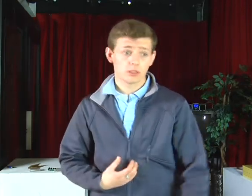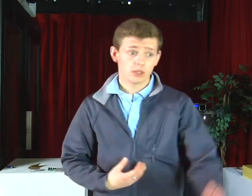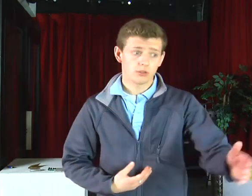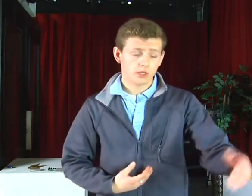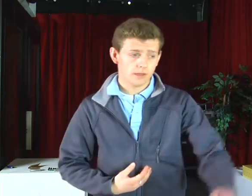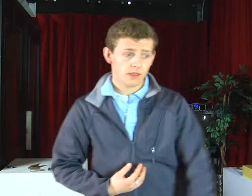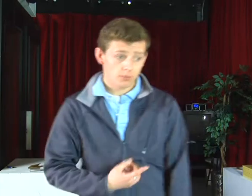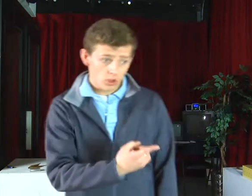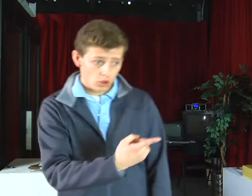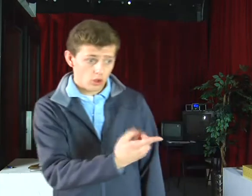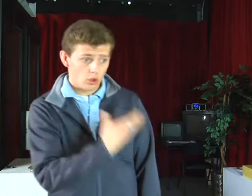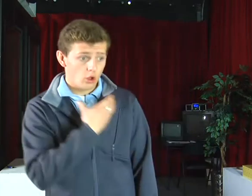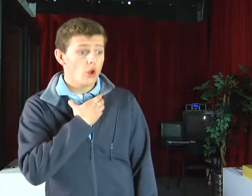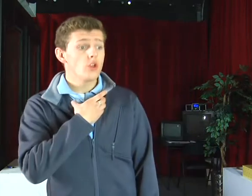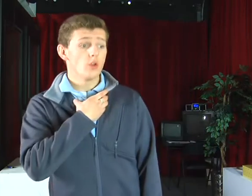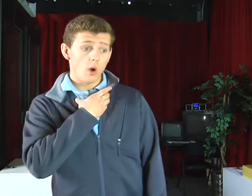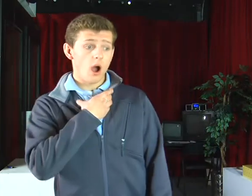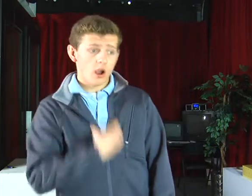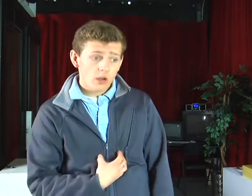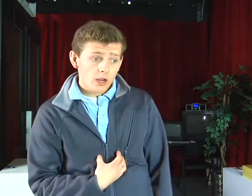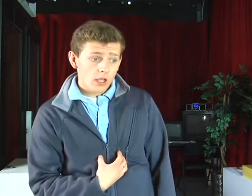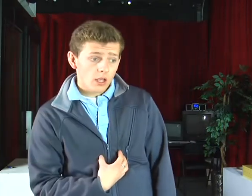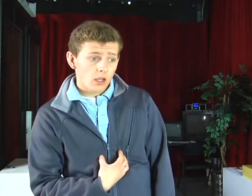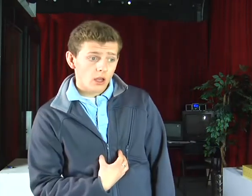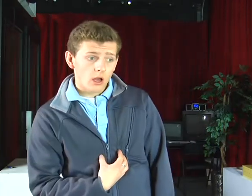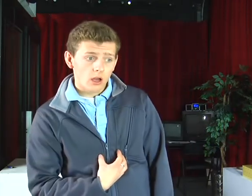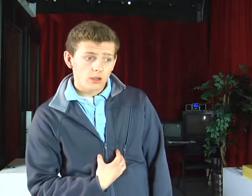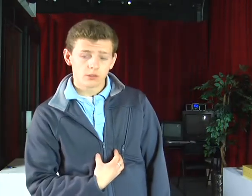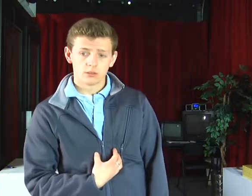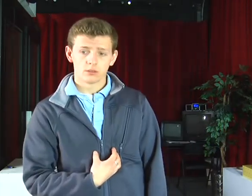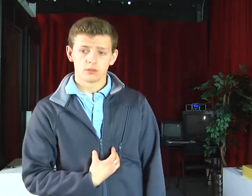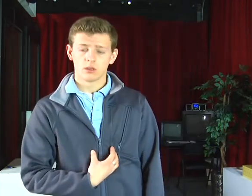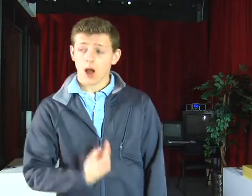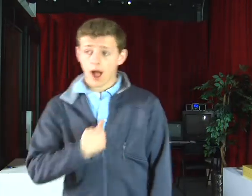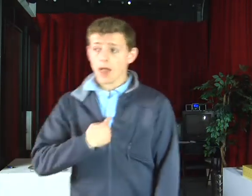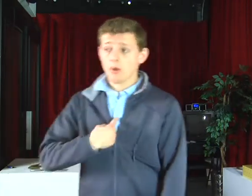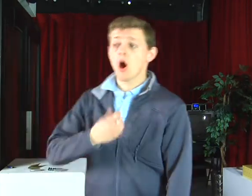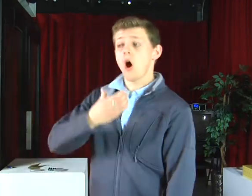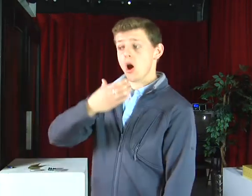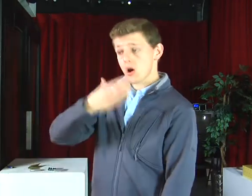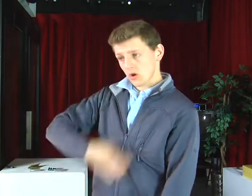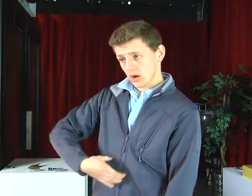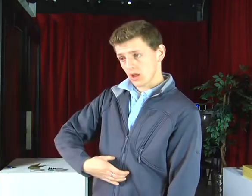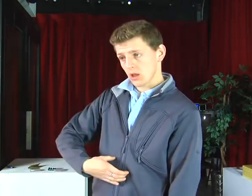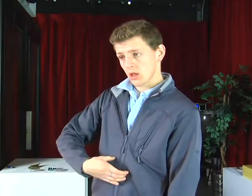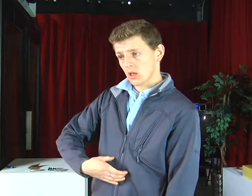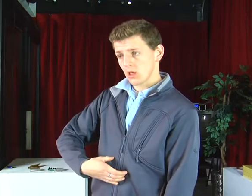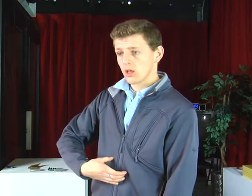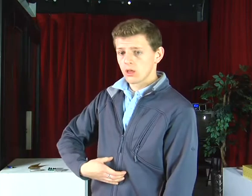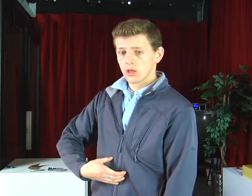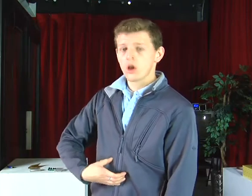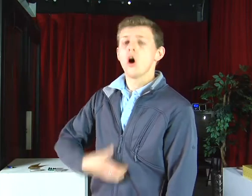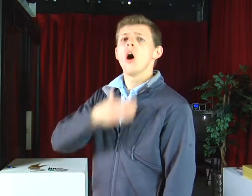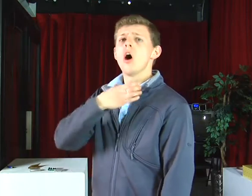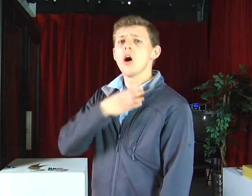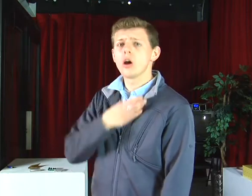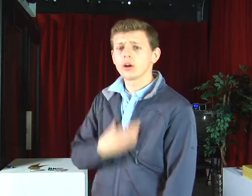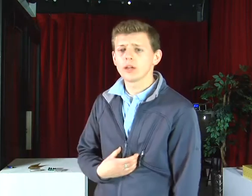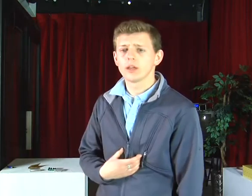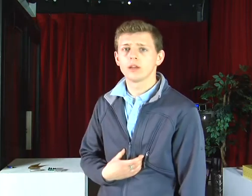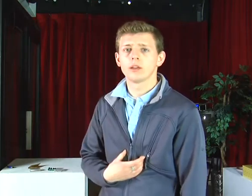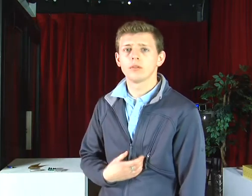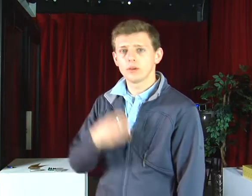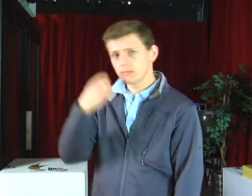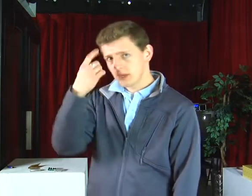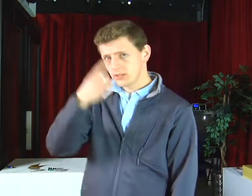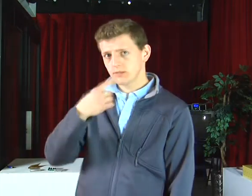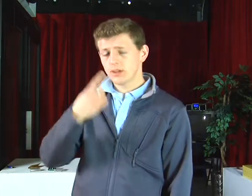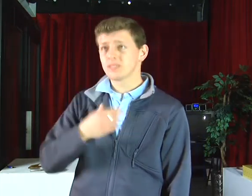like you're looking at them. Hungry? You want to match your face. Hungry?